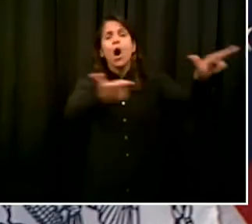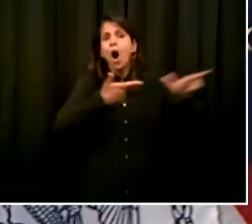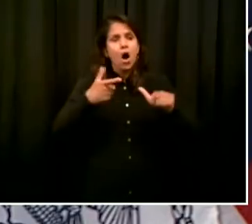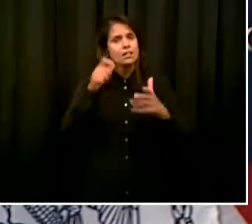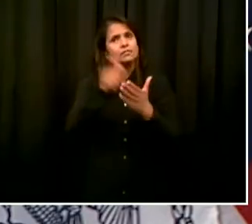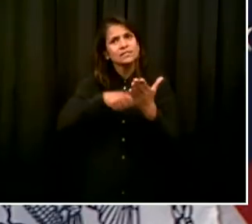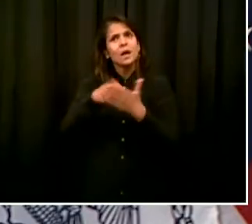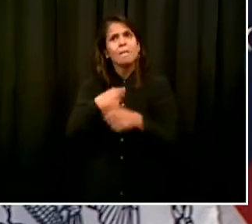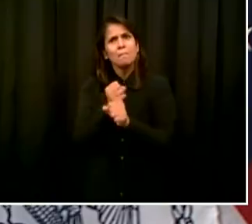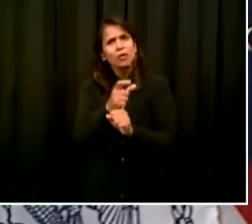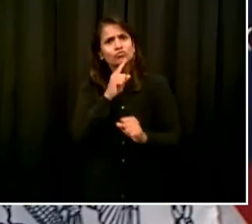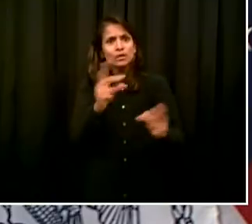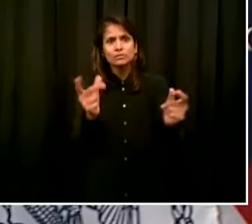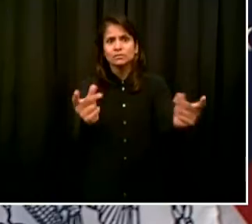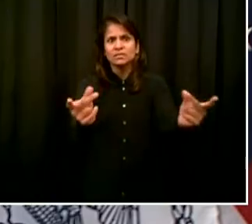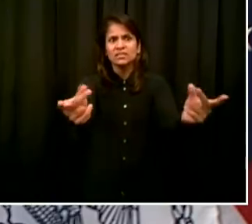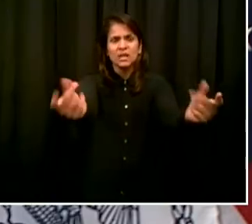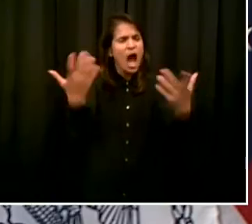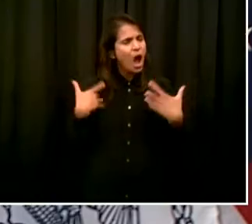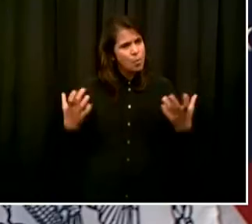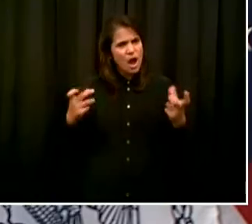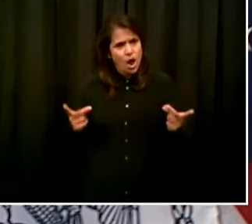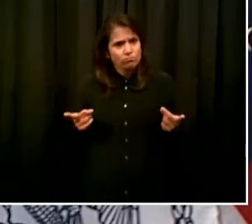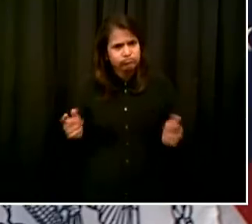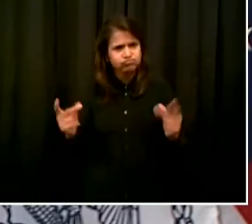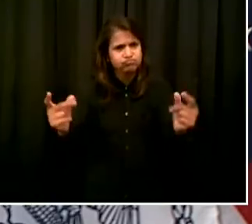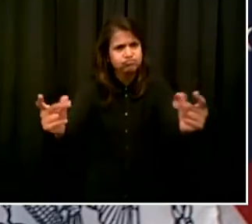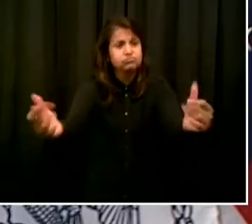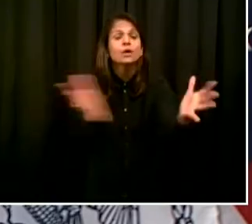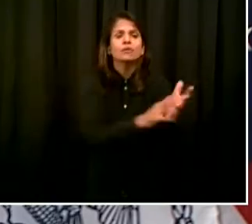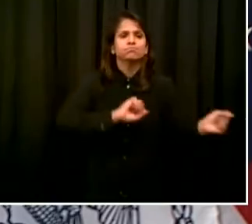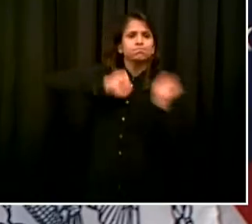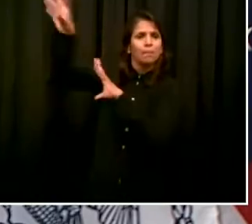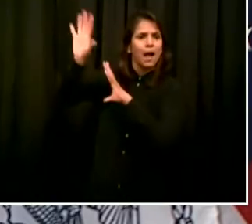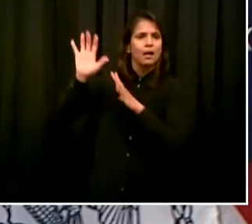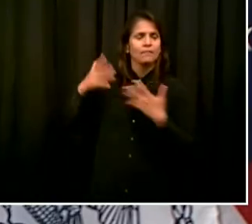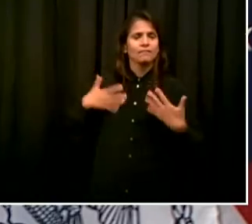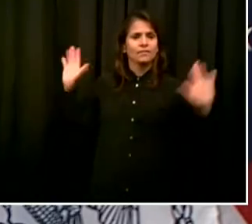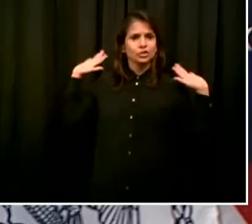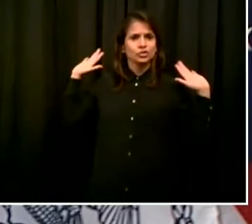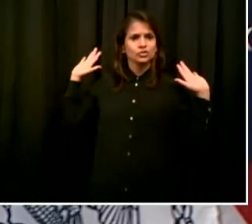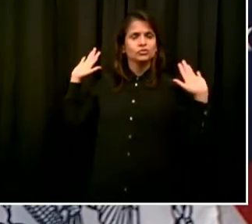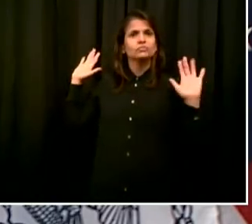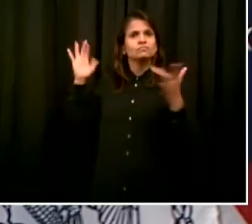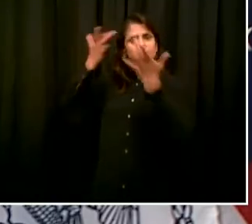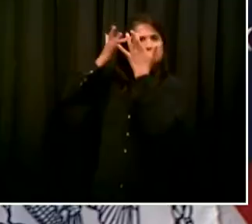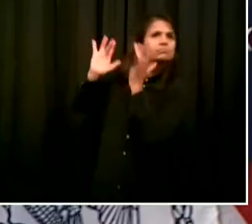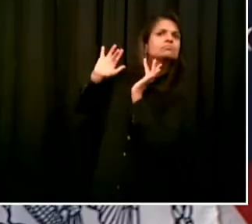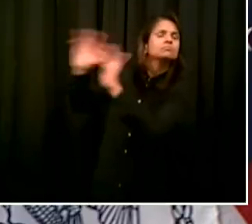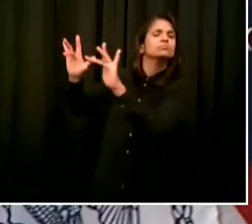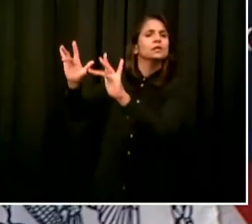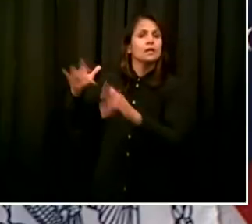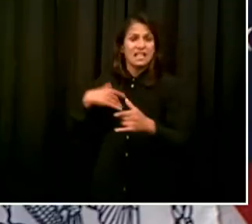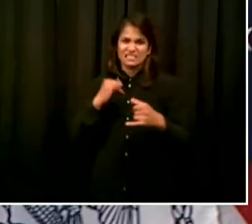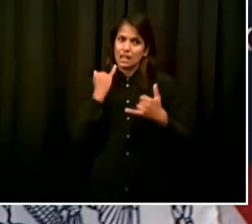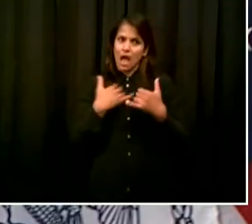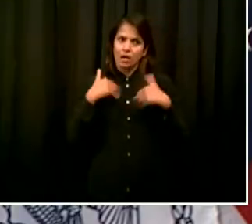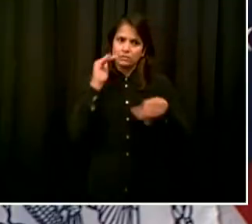OVER THIS MONTH, AND THAT'S WHAT WLLE' DO I THINK YOU'RE RIGHT. I THINK IT'S IMPORTANT TO SHOW PEOPLE THE TIMELINE. I THINK WE WILL